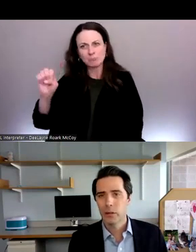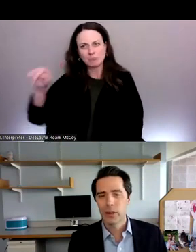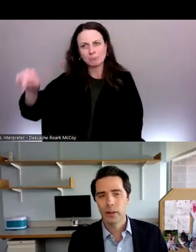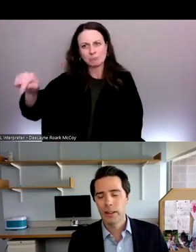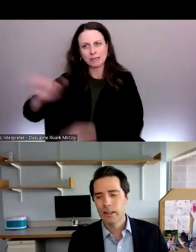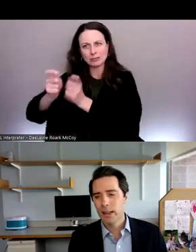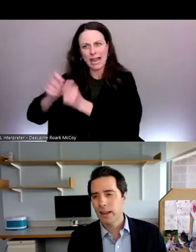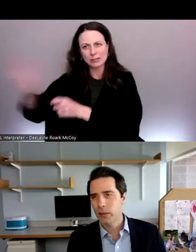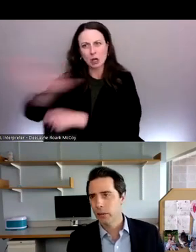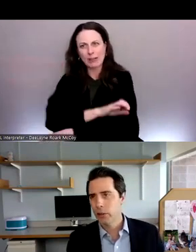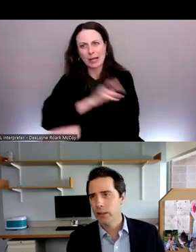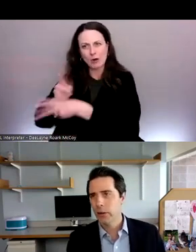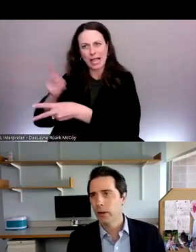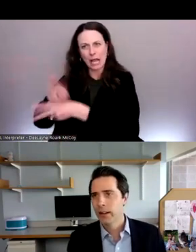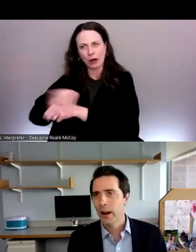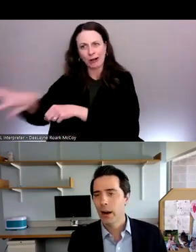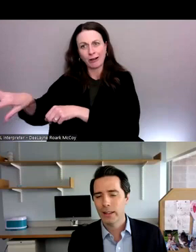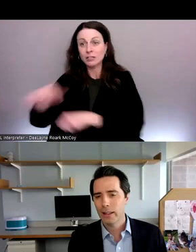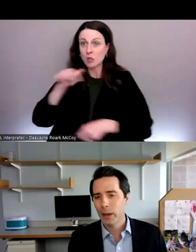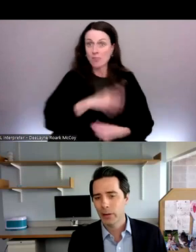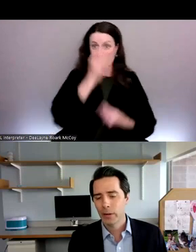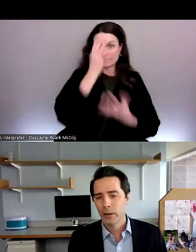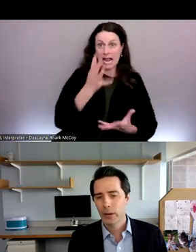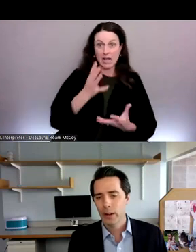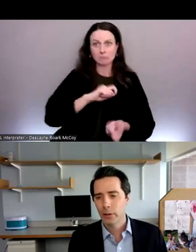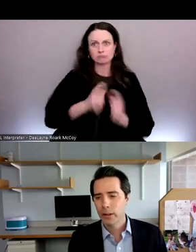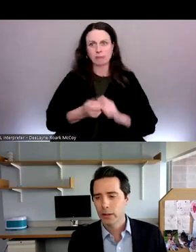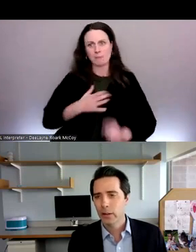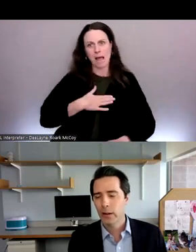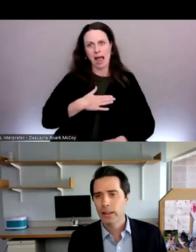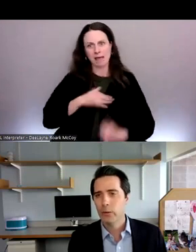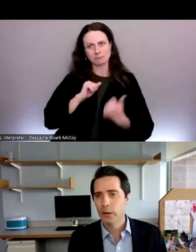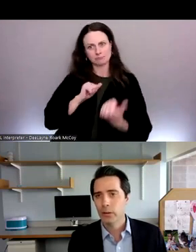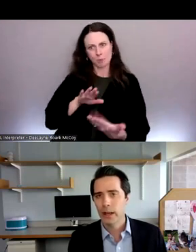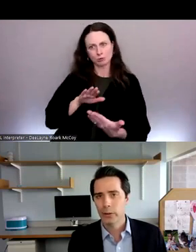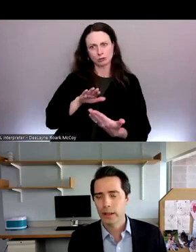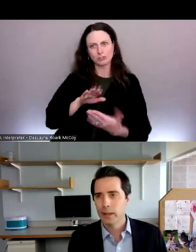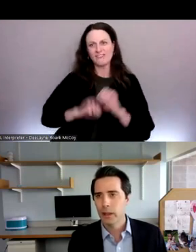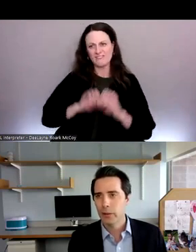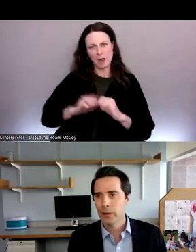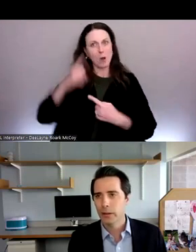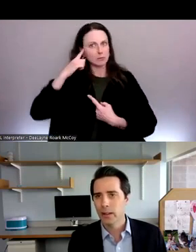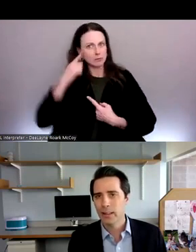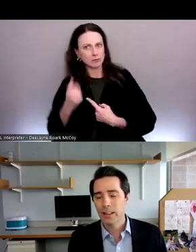so this data has really changed how how I think about evaluating kids with